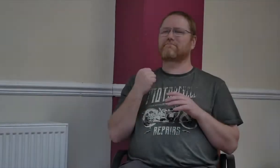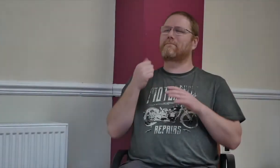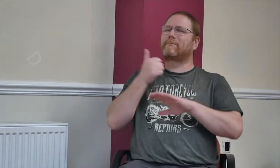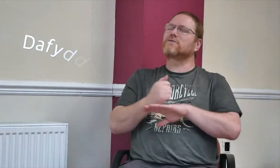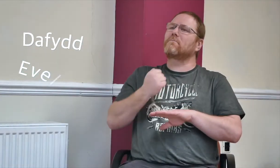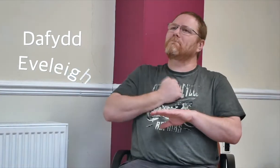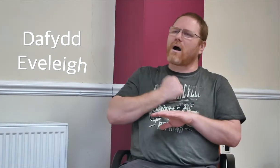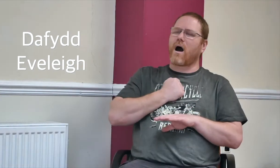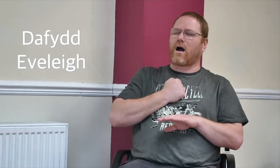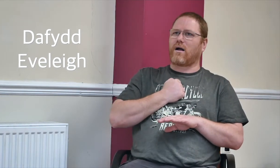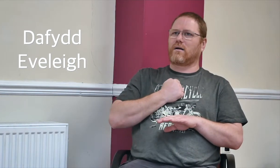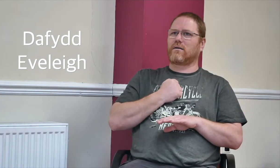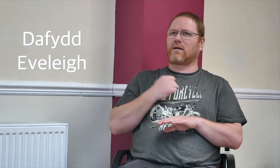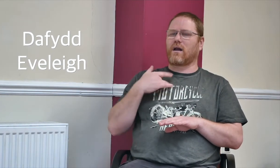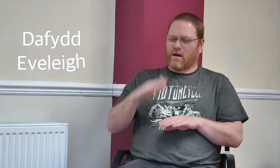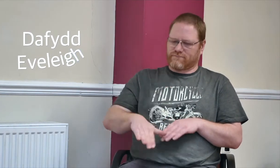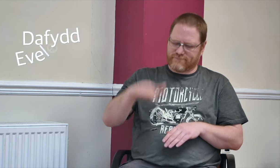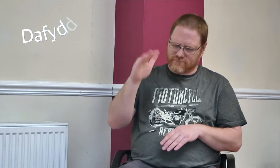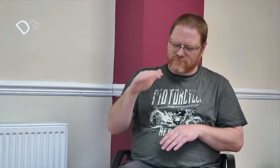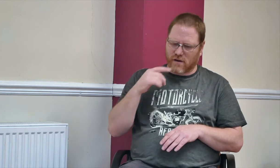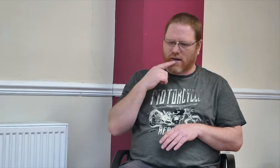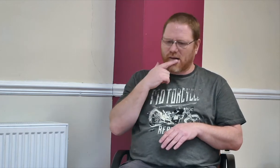Basically, my life growing up